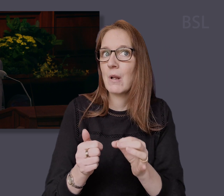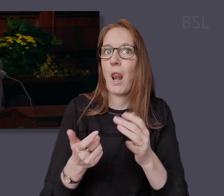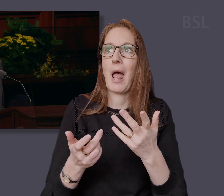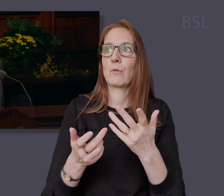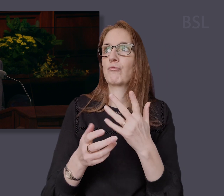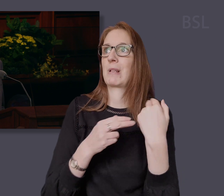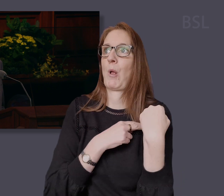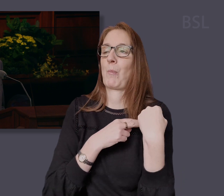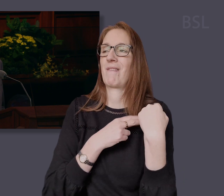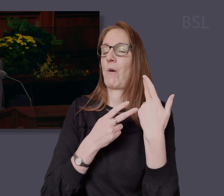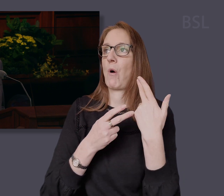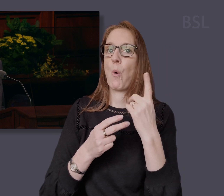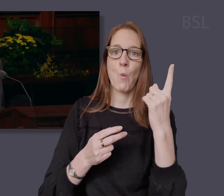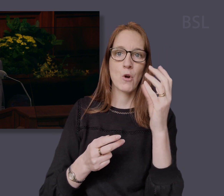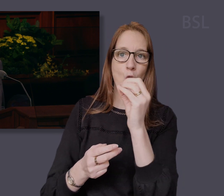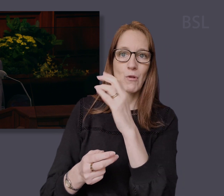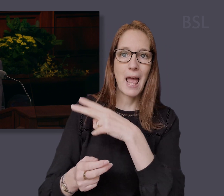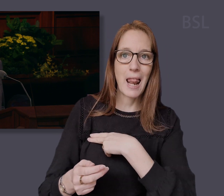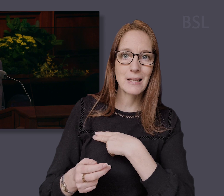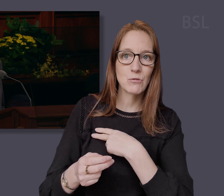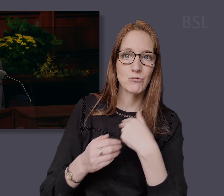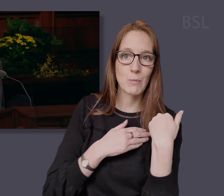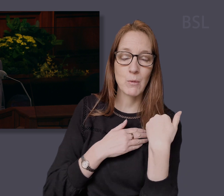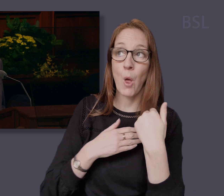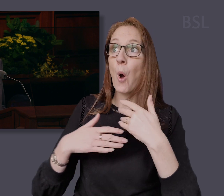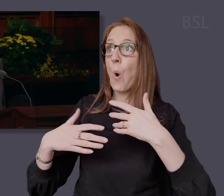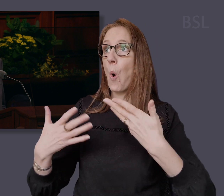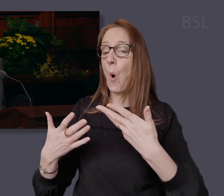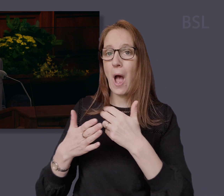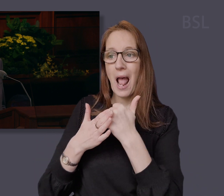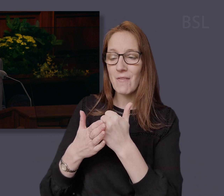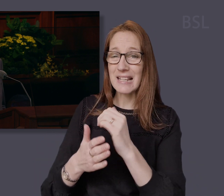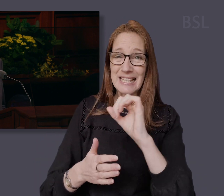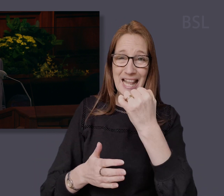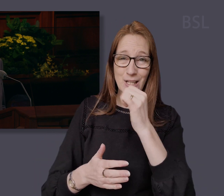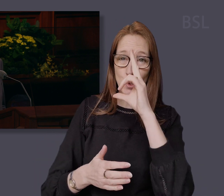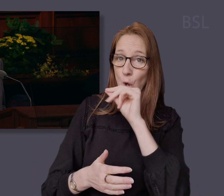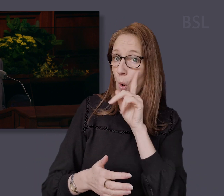and prospective elders in your elders quorum or an adviser to 10 young women